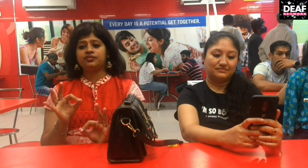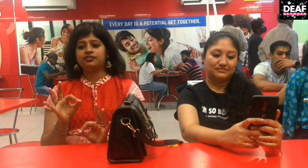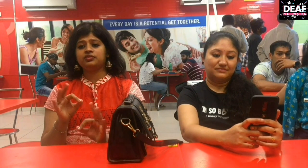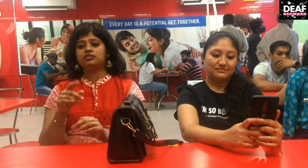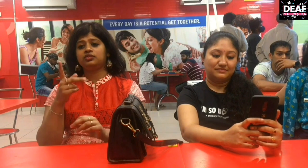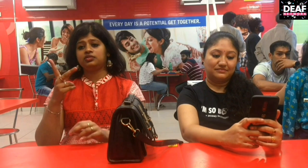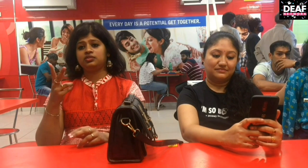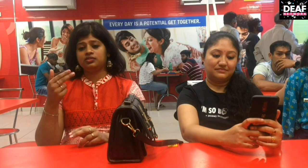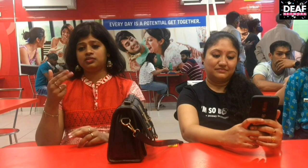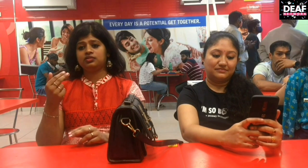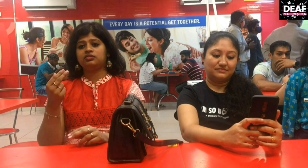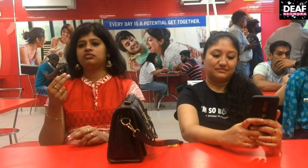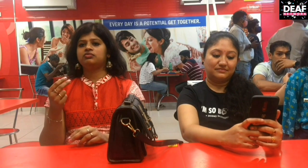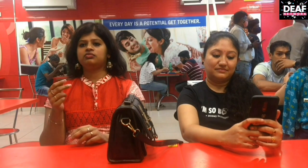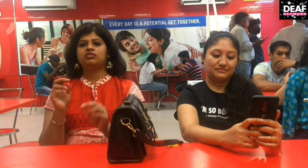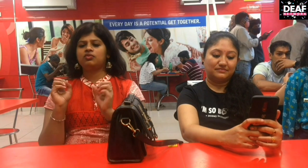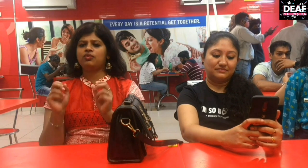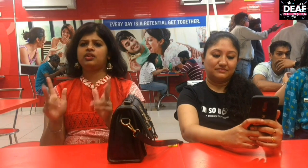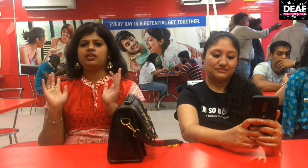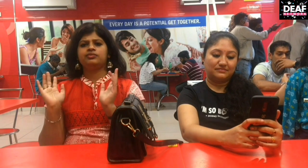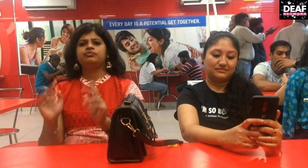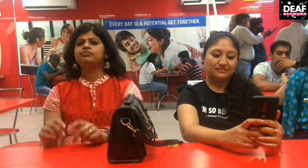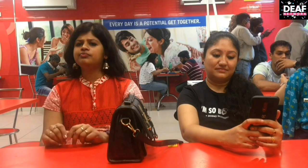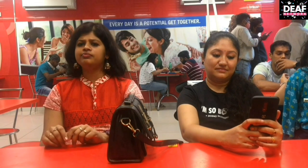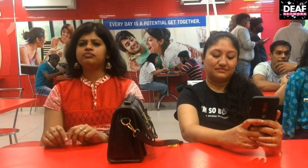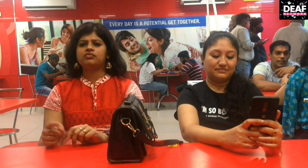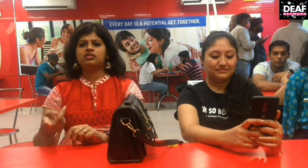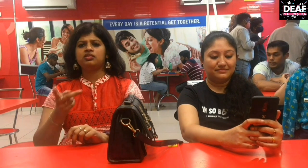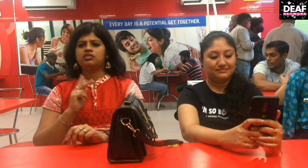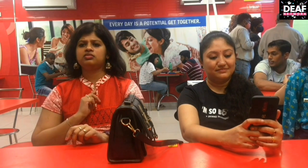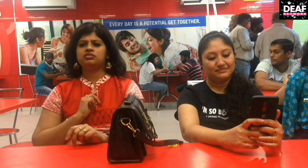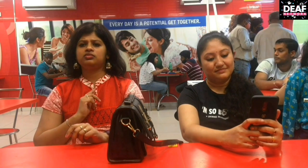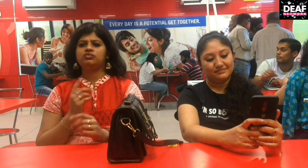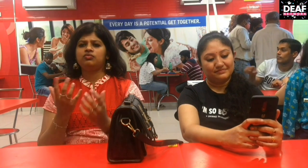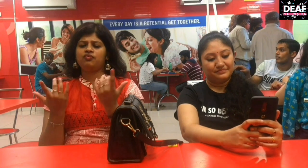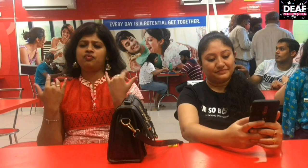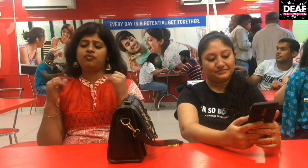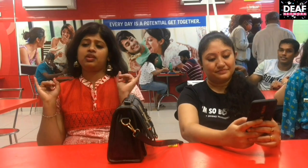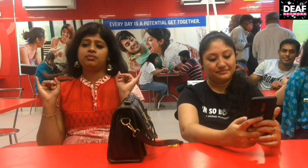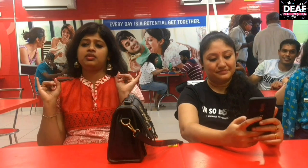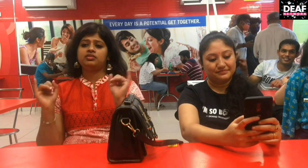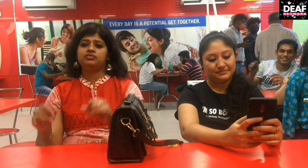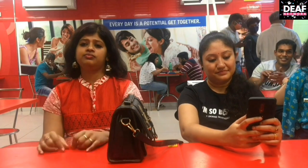I am fine with rent house. I want independence